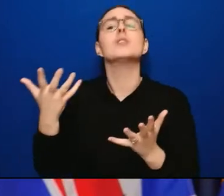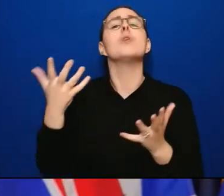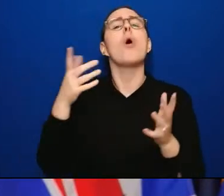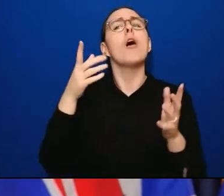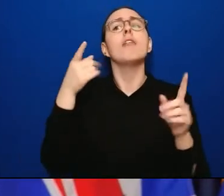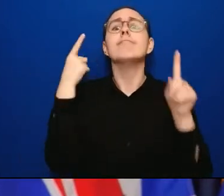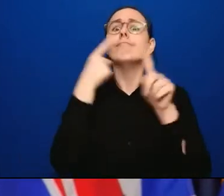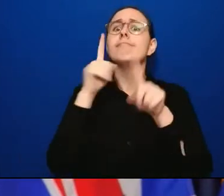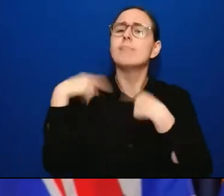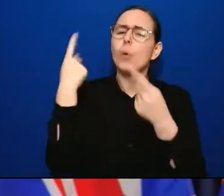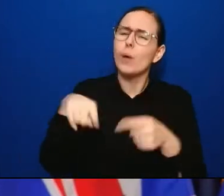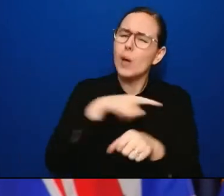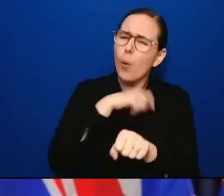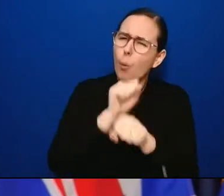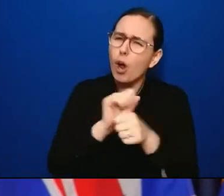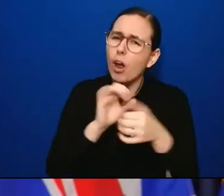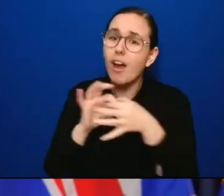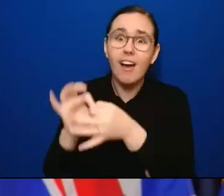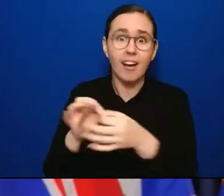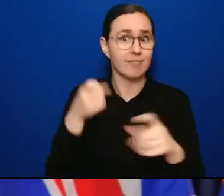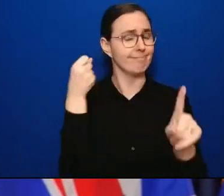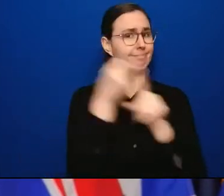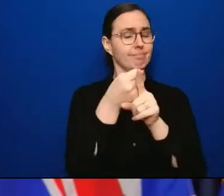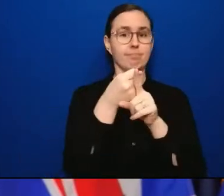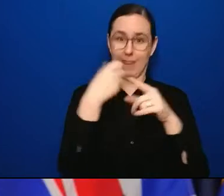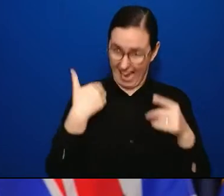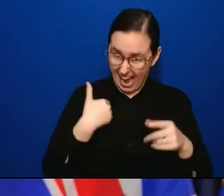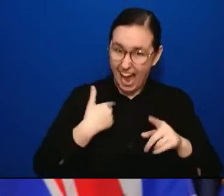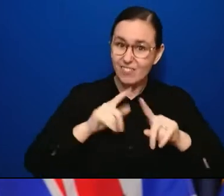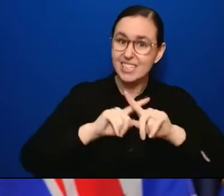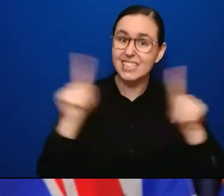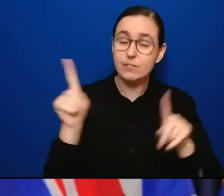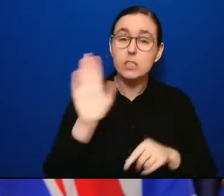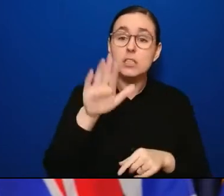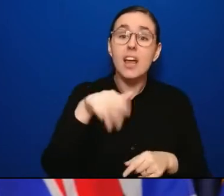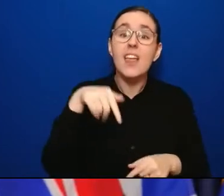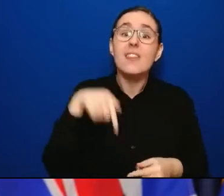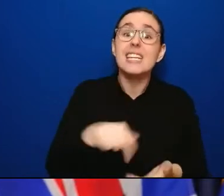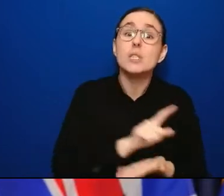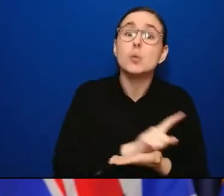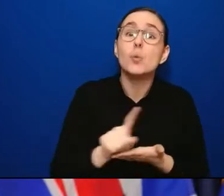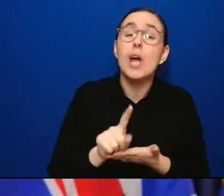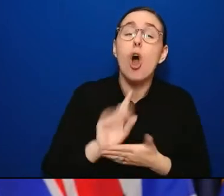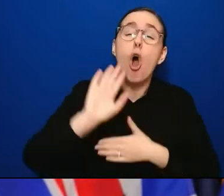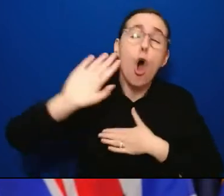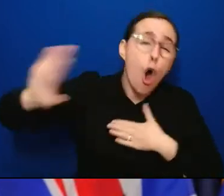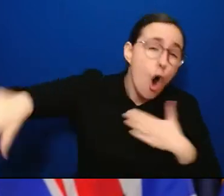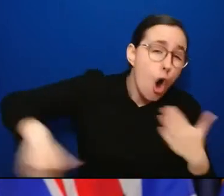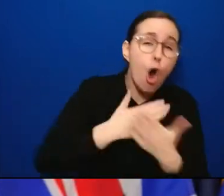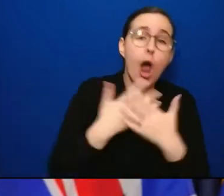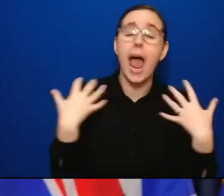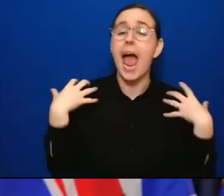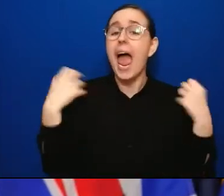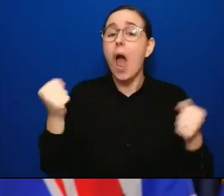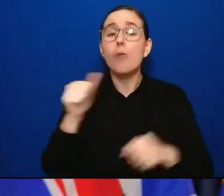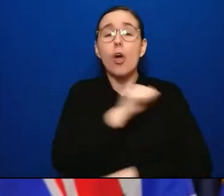makes the difference that matters. And here's how This week. All health authorities that's Fraser. Health interior.